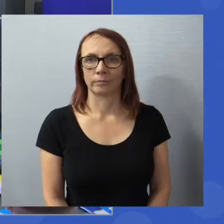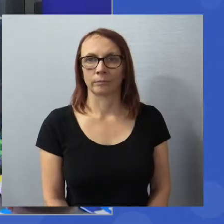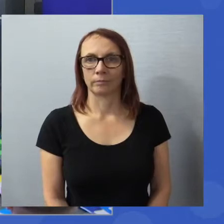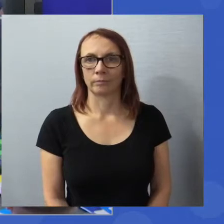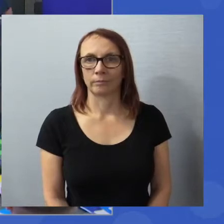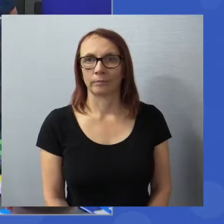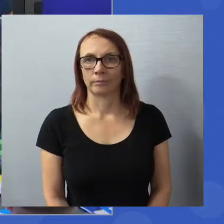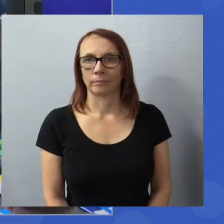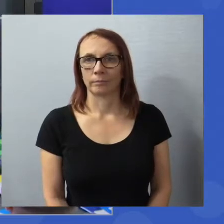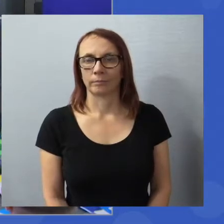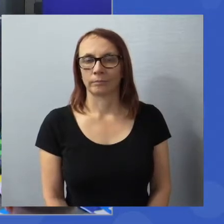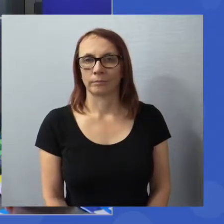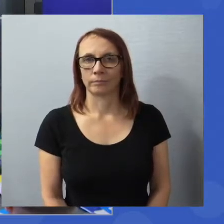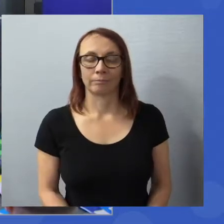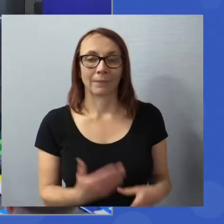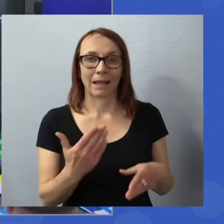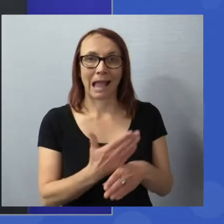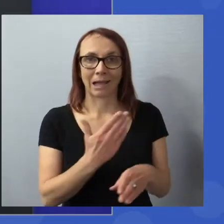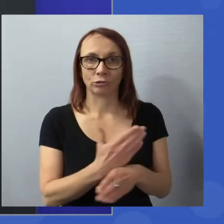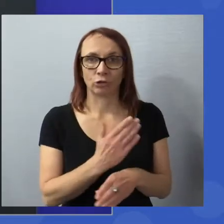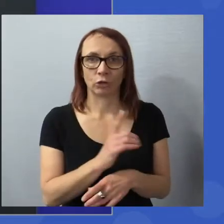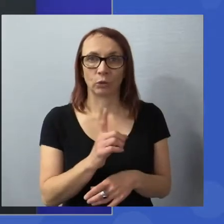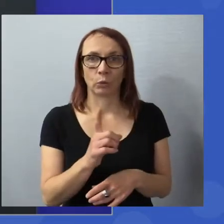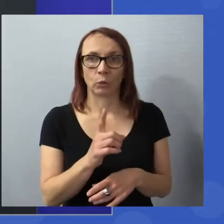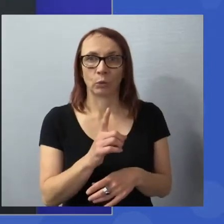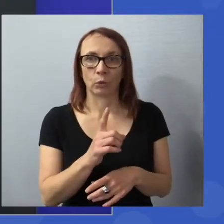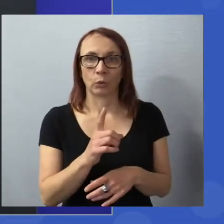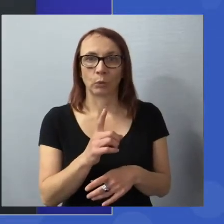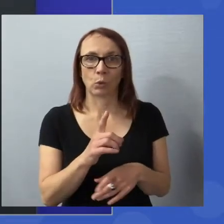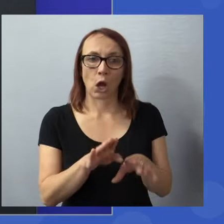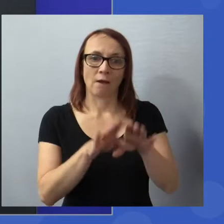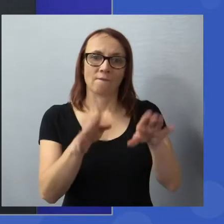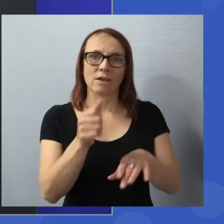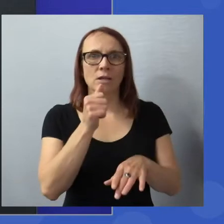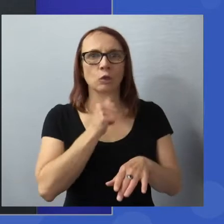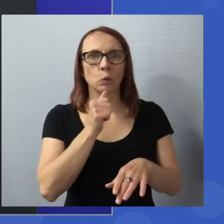our actions are federal years of personal and corporate student tax and